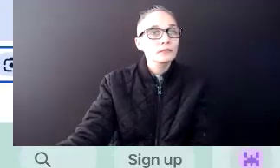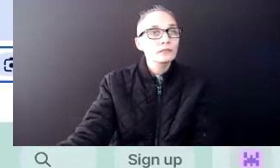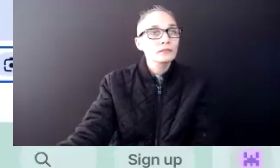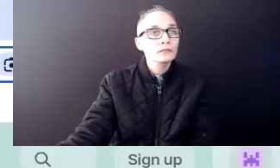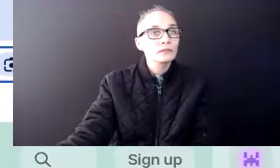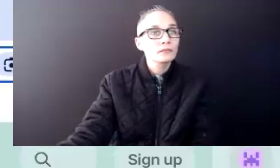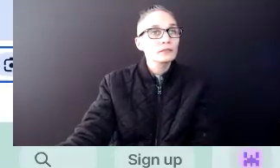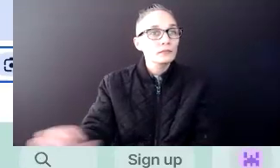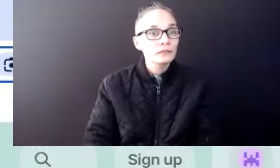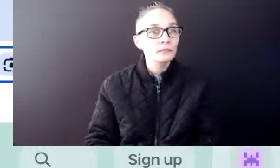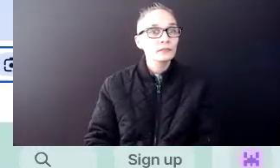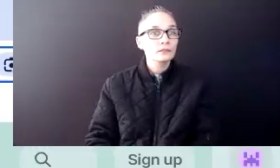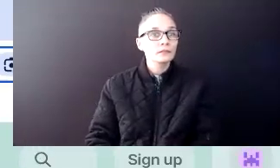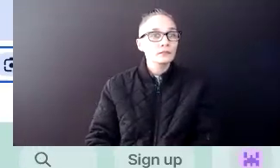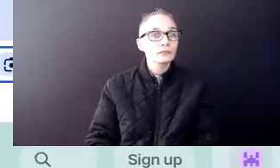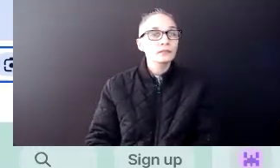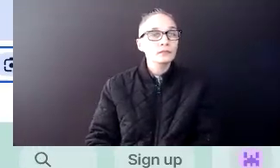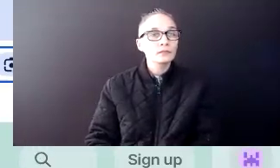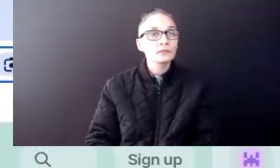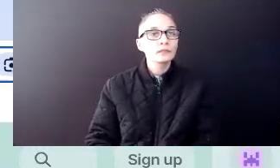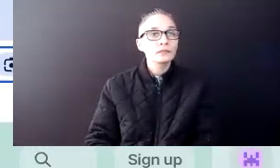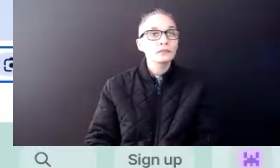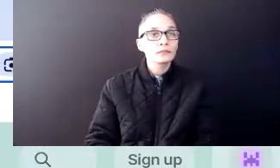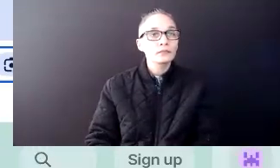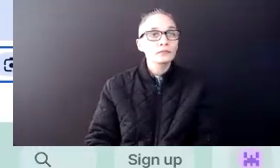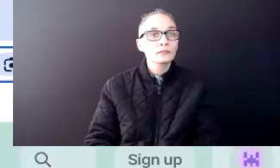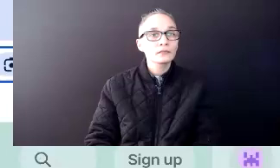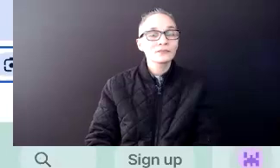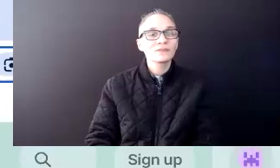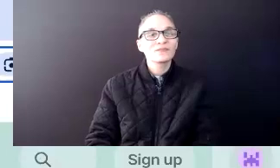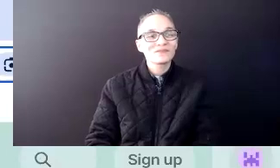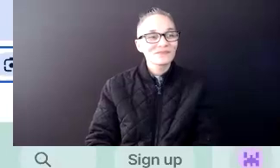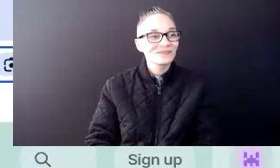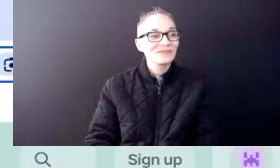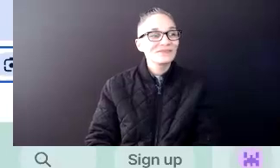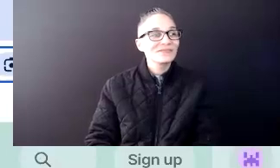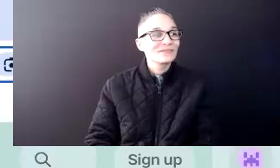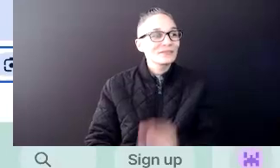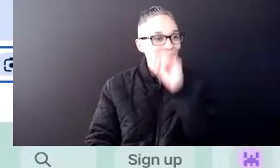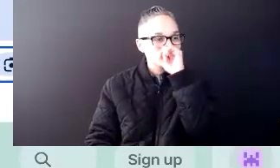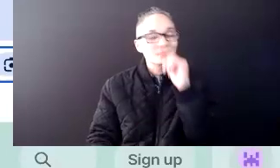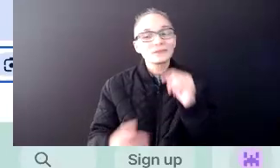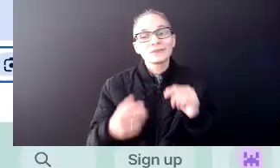So what I know about RSI is contact between the student and instructor,